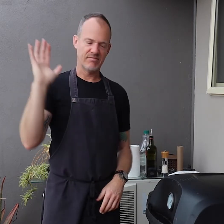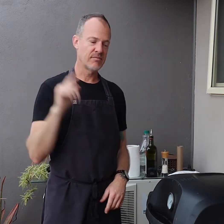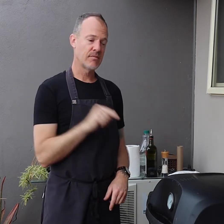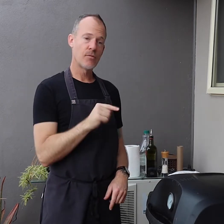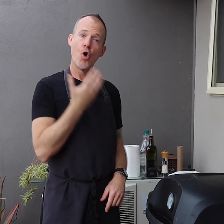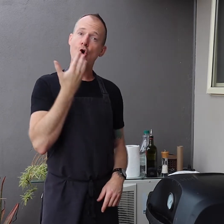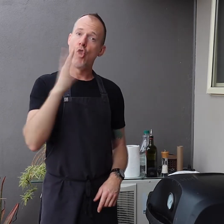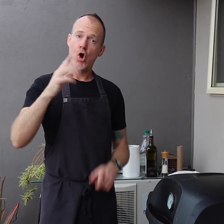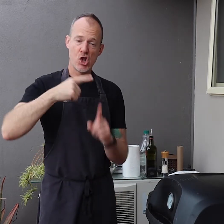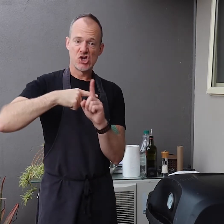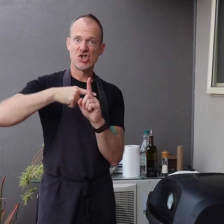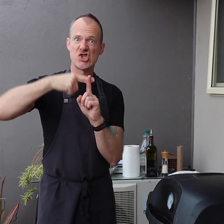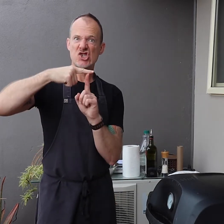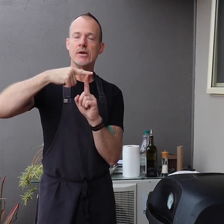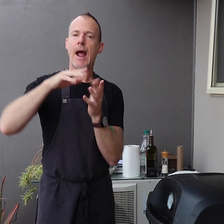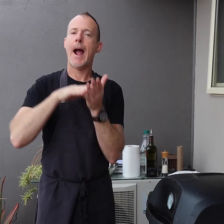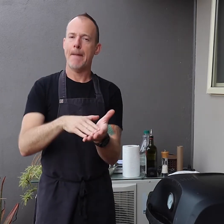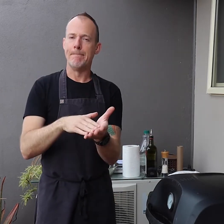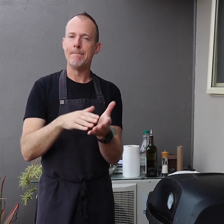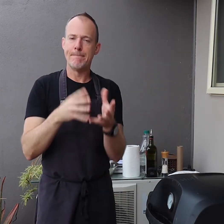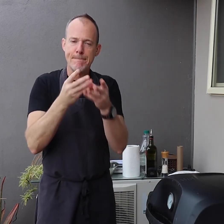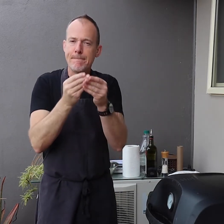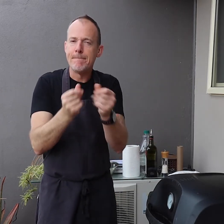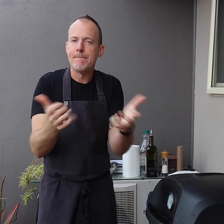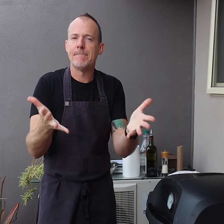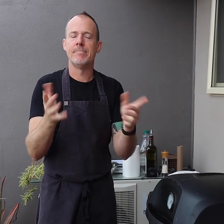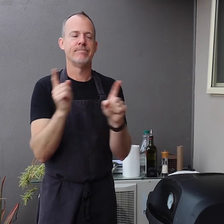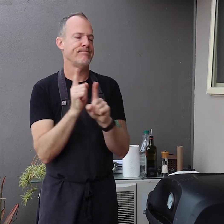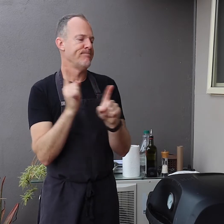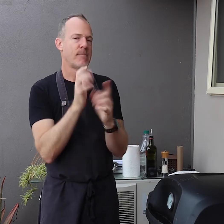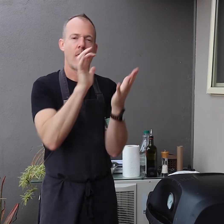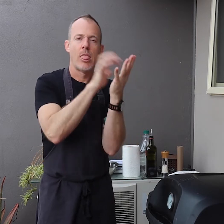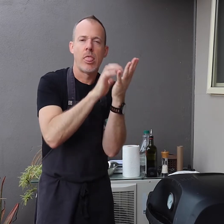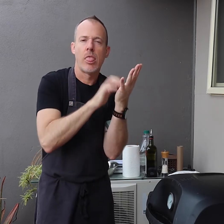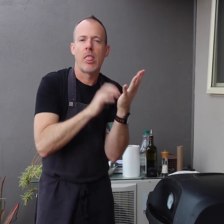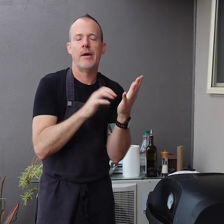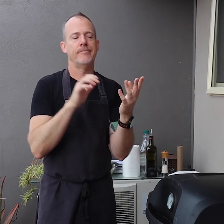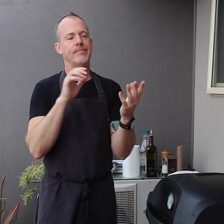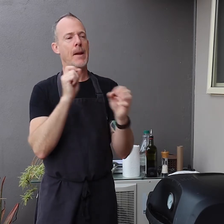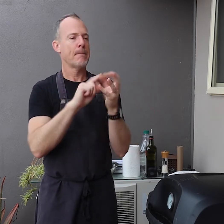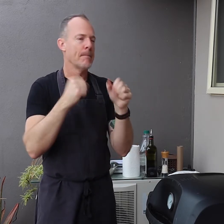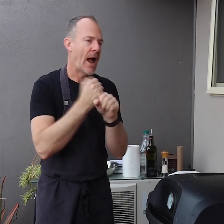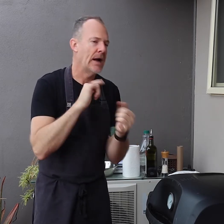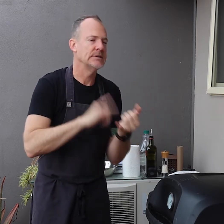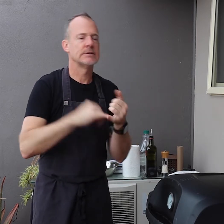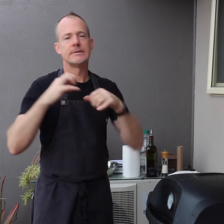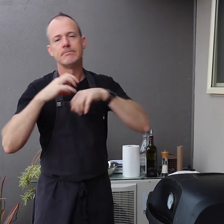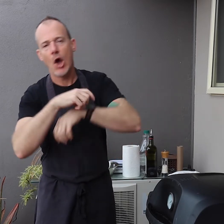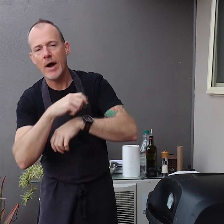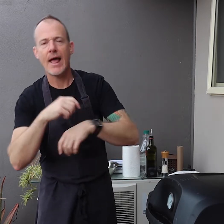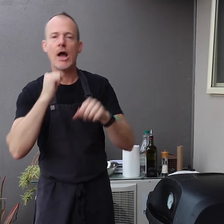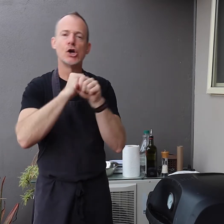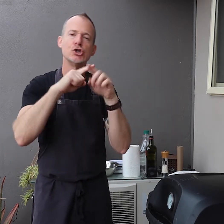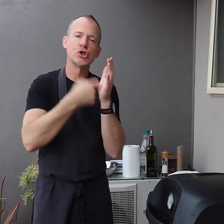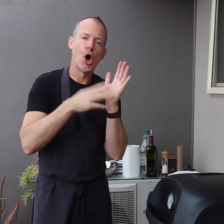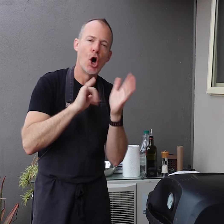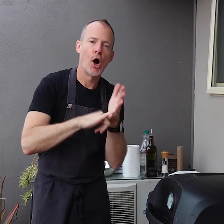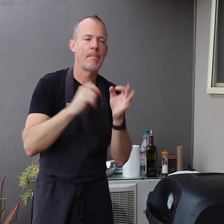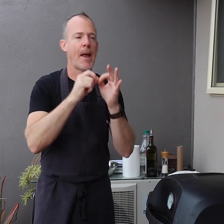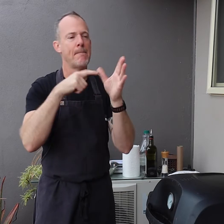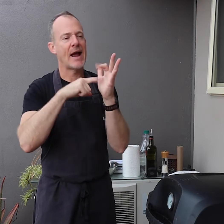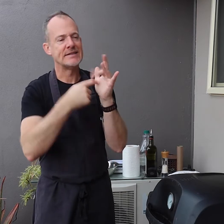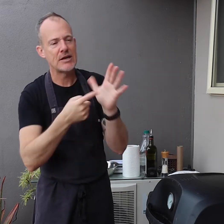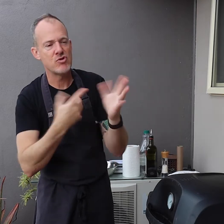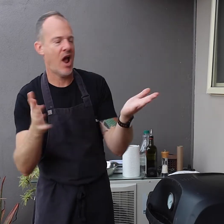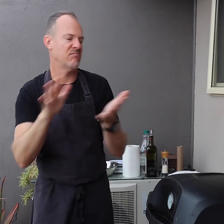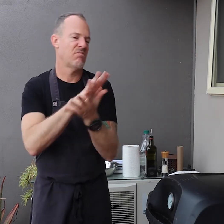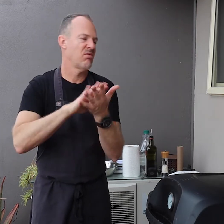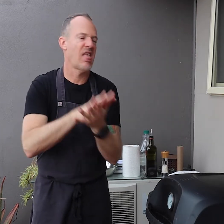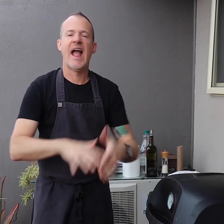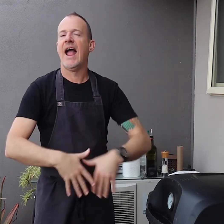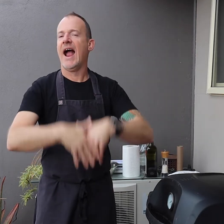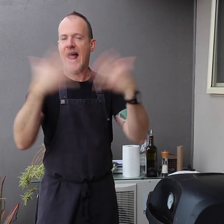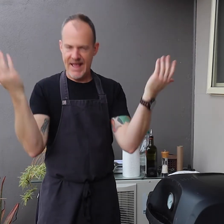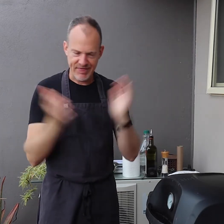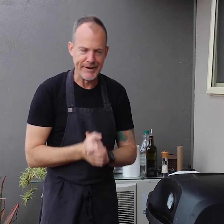The hot temperature also helps to burn off gunk, bugs, germs, bacteria, dirt, anything.